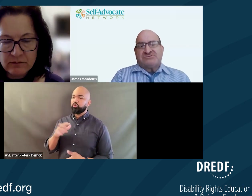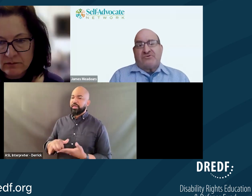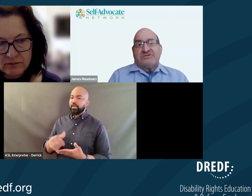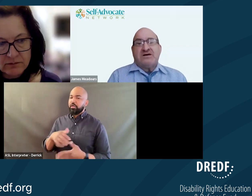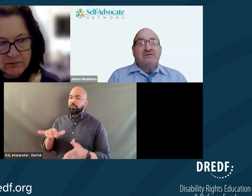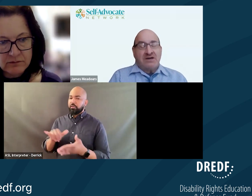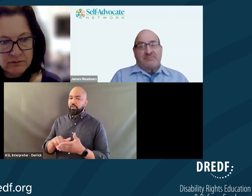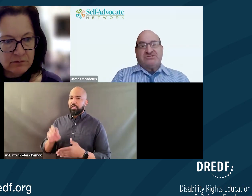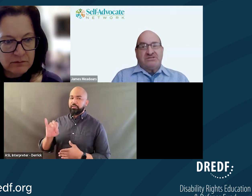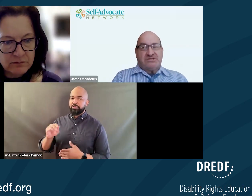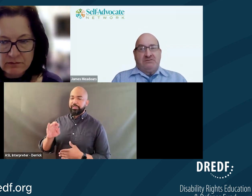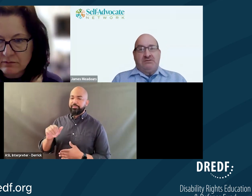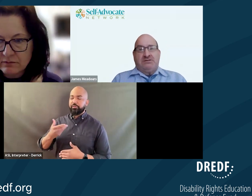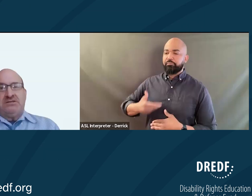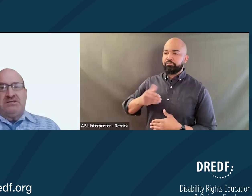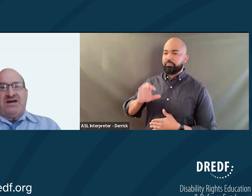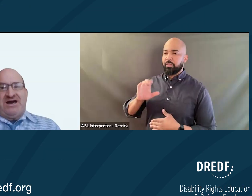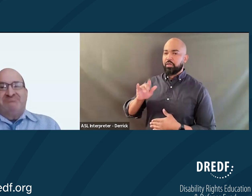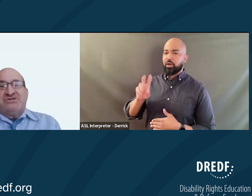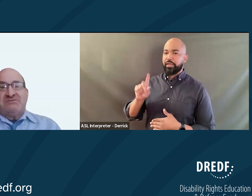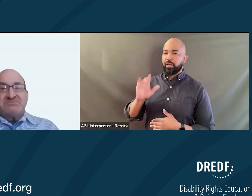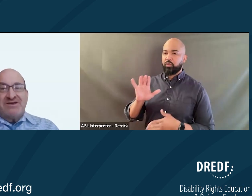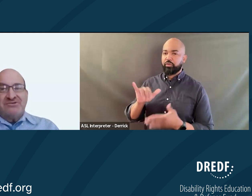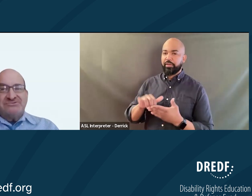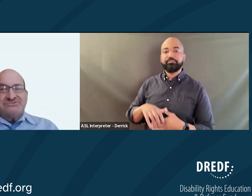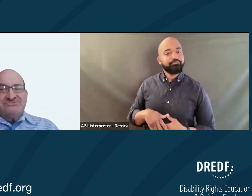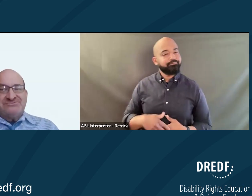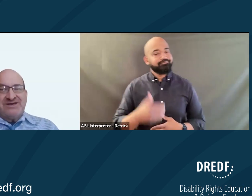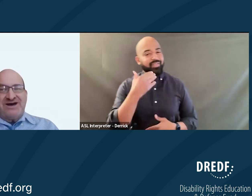Thanks, Claudia, I appreciate that. I'm Jim Meadours.